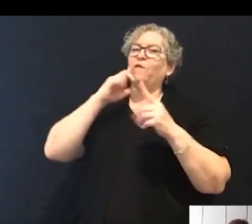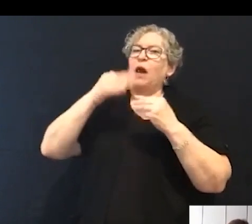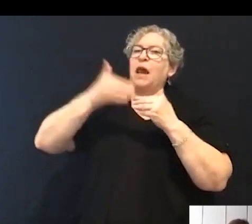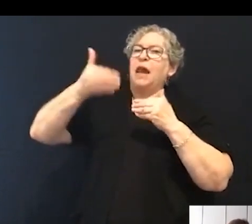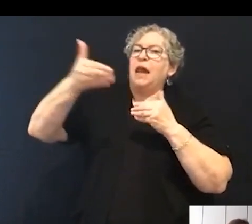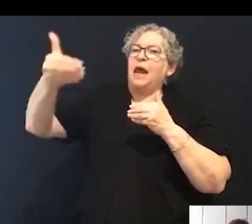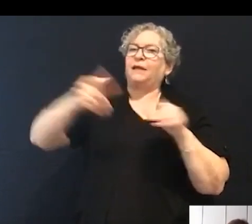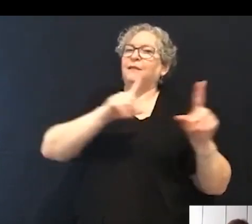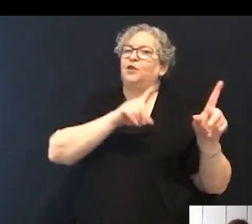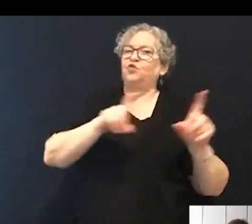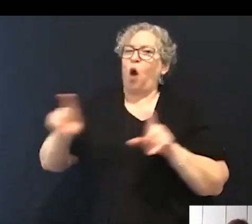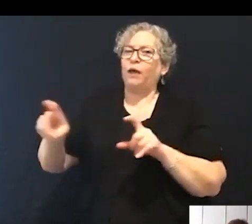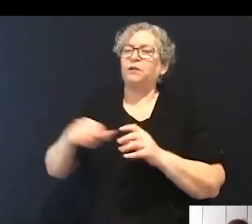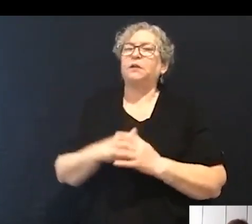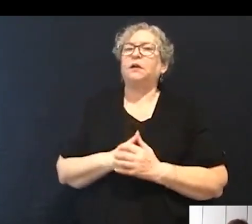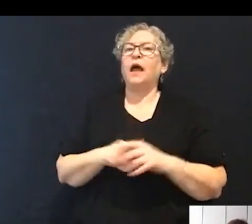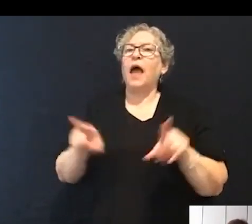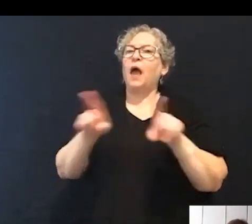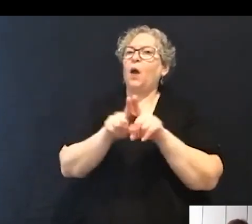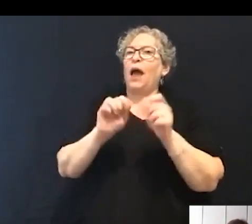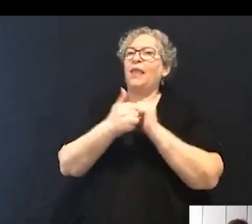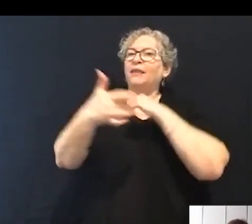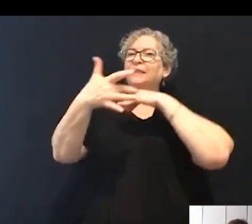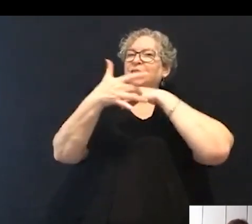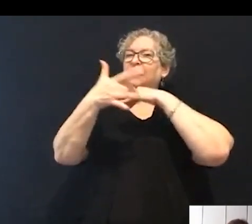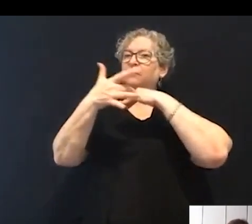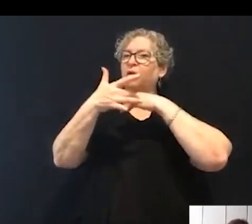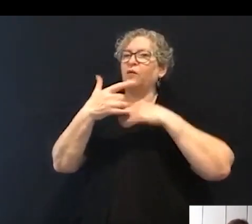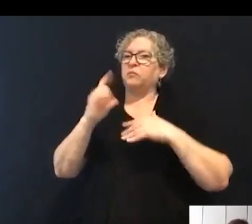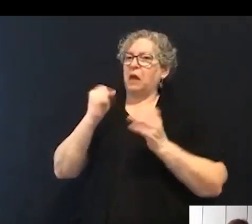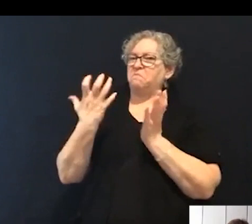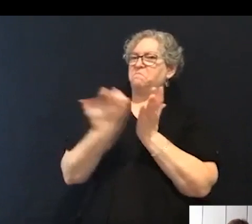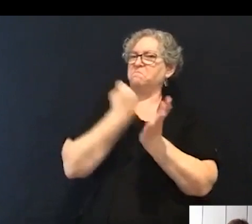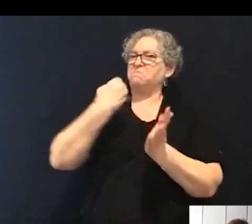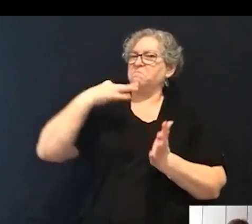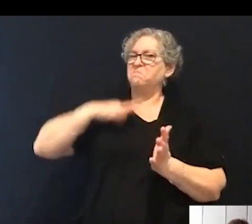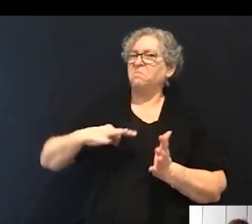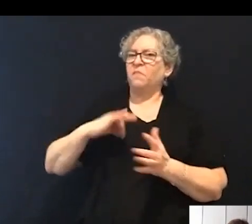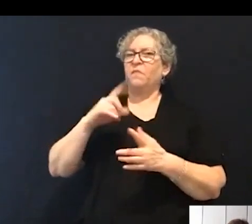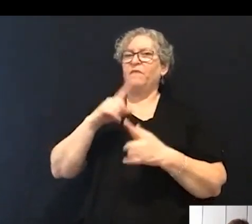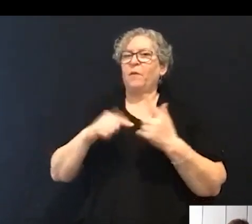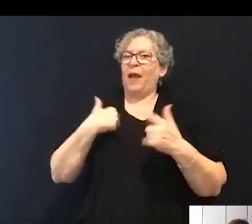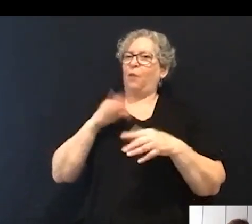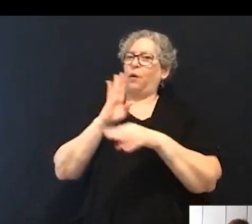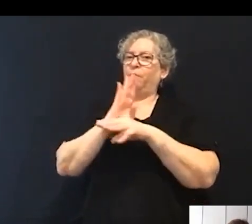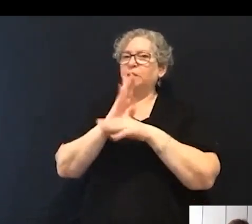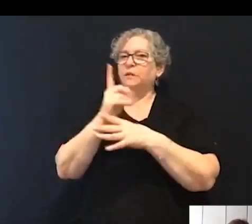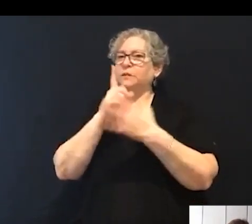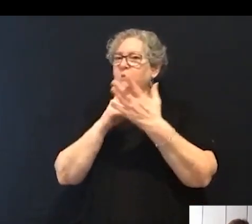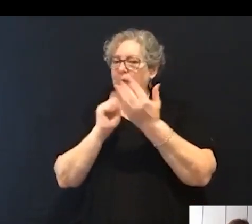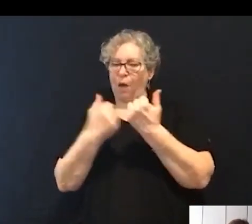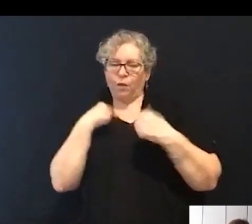Also about the technical optimization of the protocols and how we look at them.